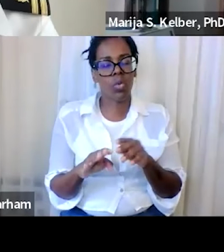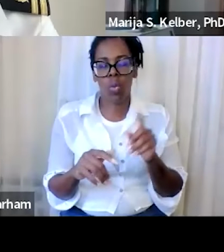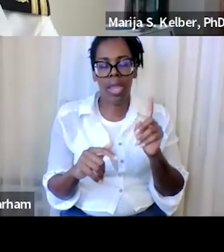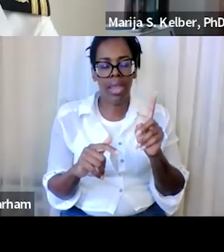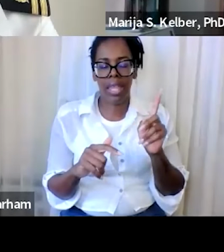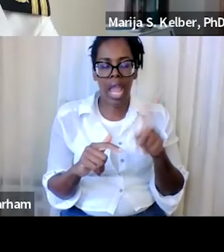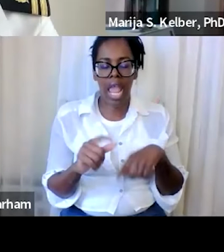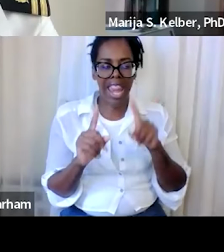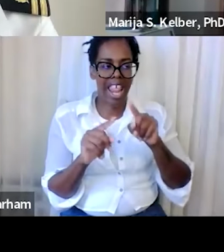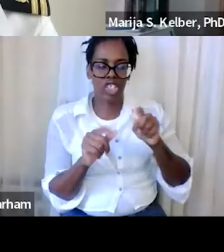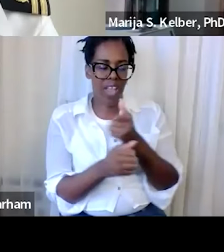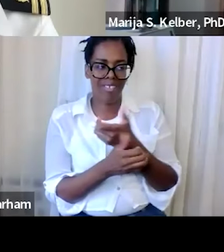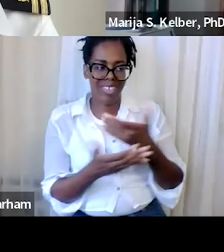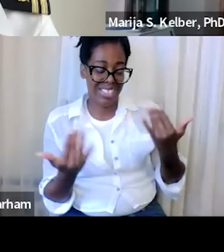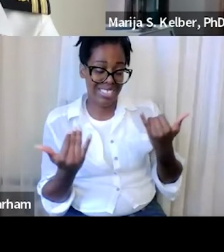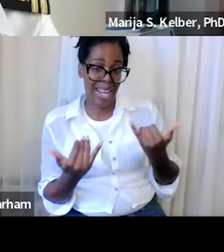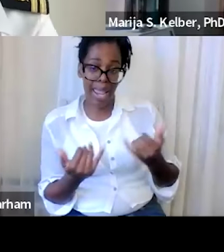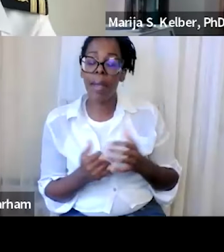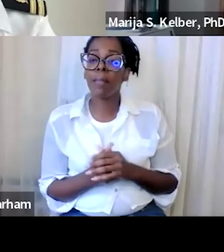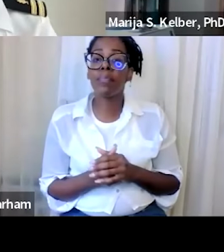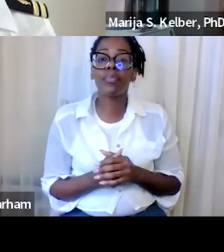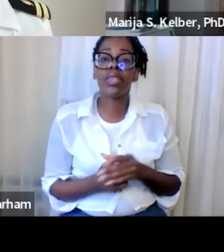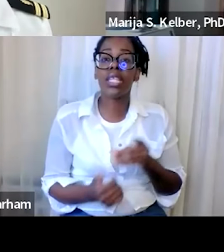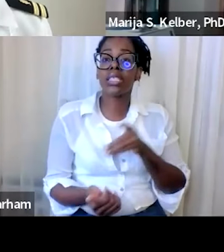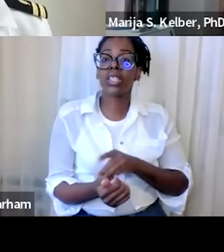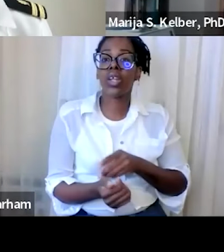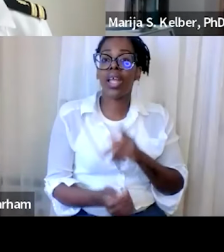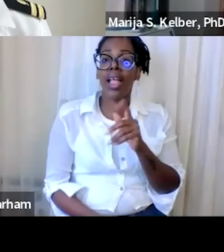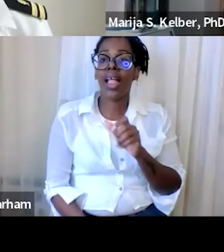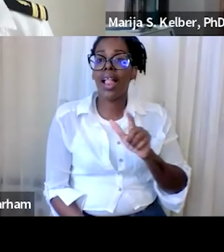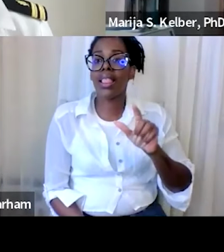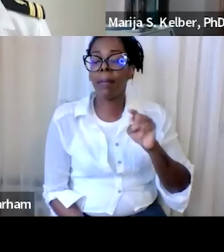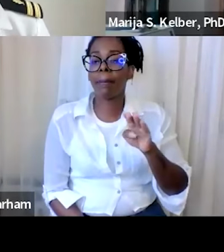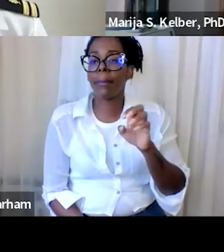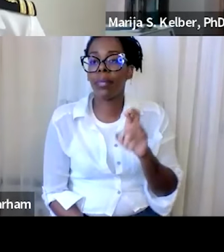all of the questions today. "Dr. Kelber, could you please mention the two gaps